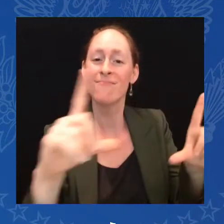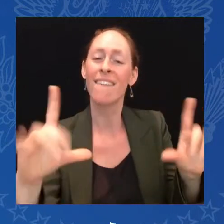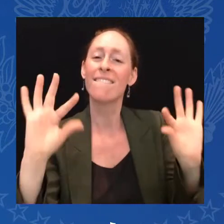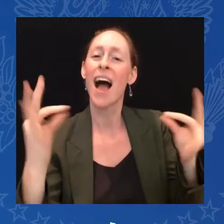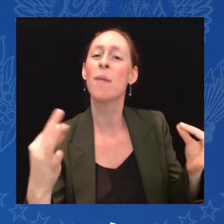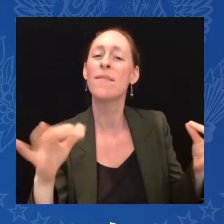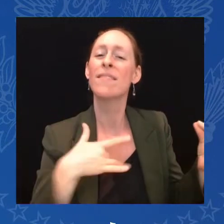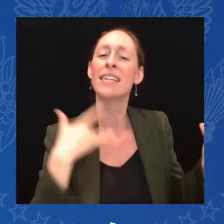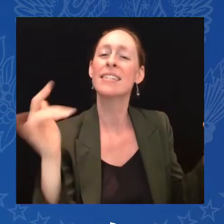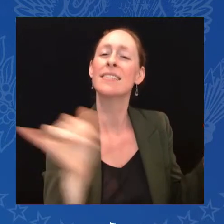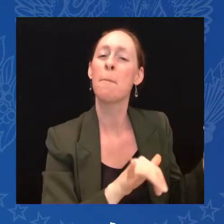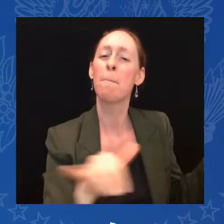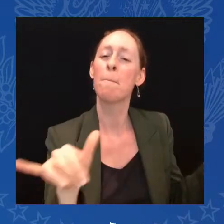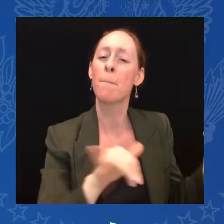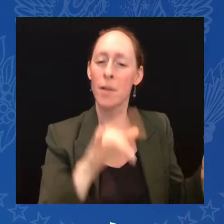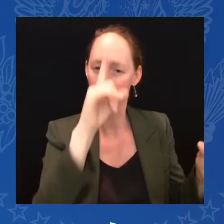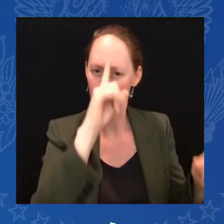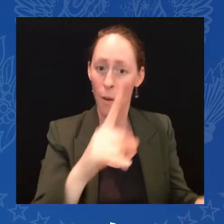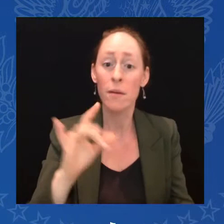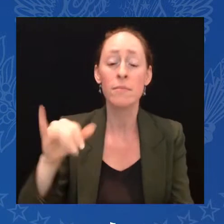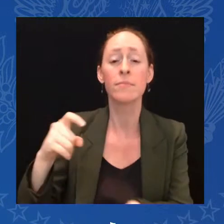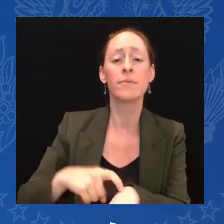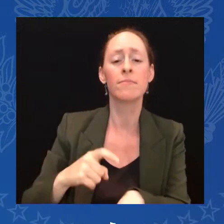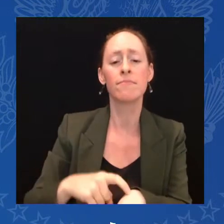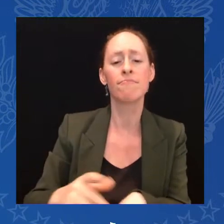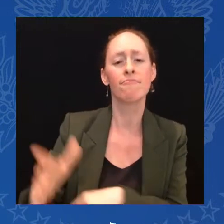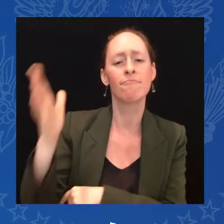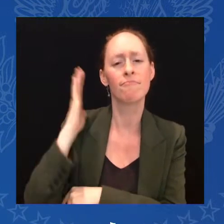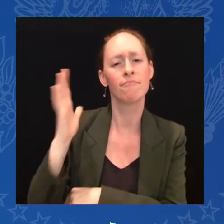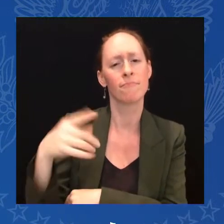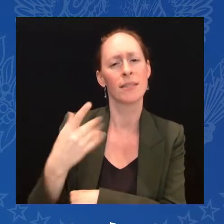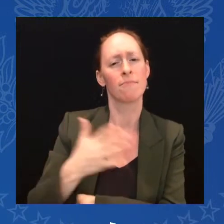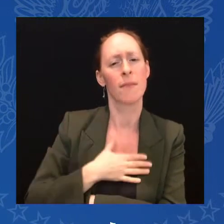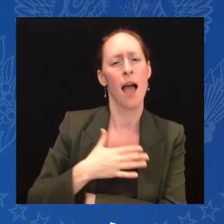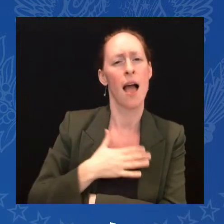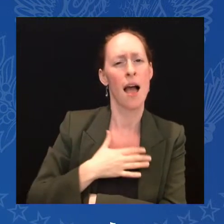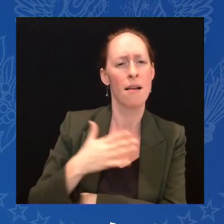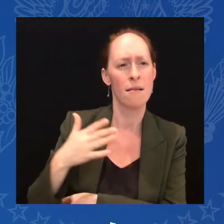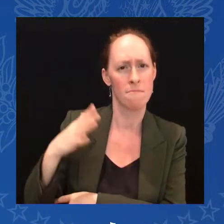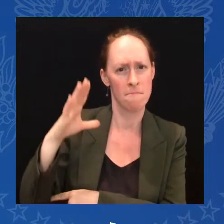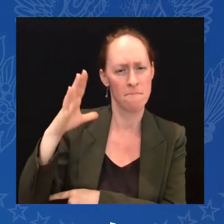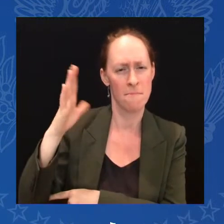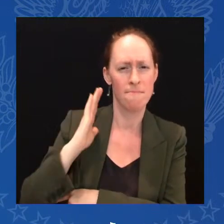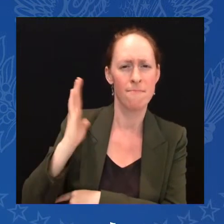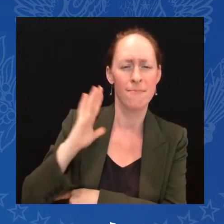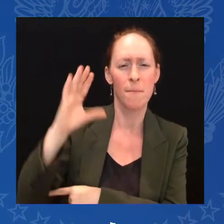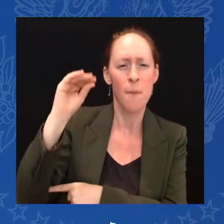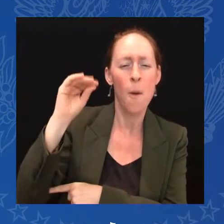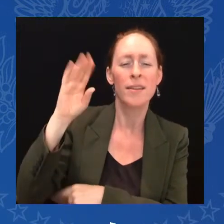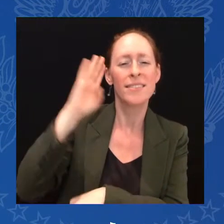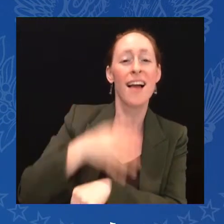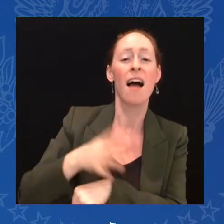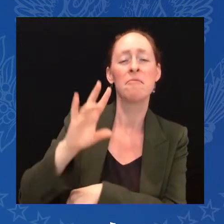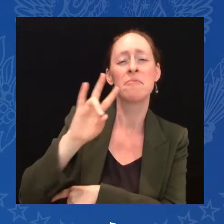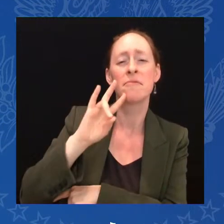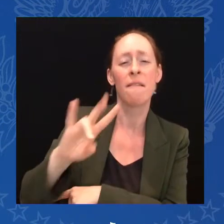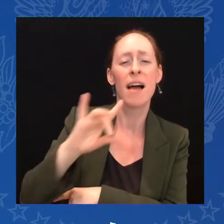were seven and eight years old at one of the -- at one of the congressional picnics.